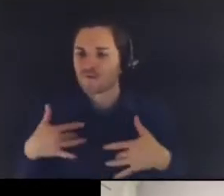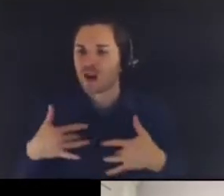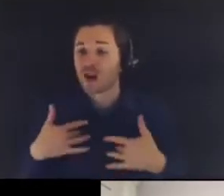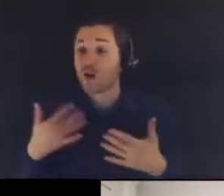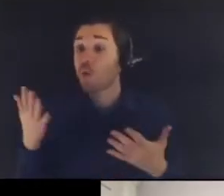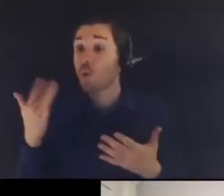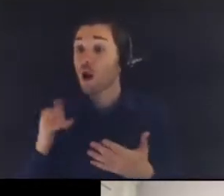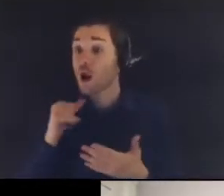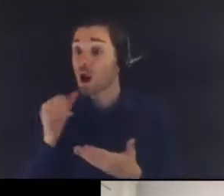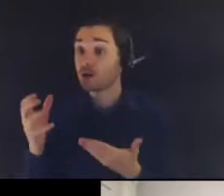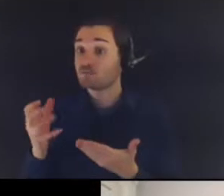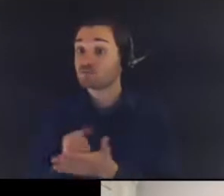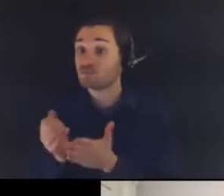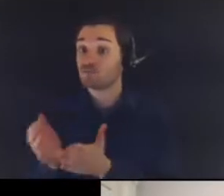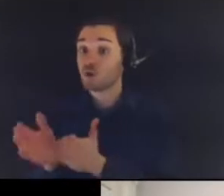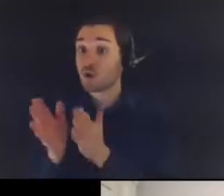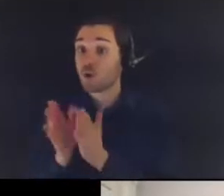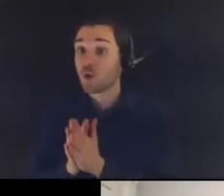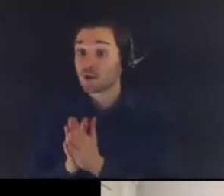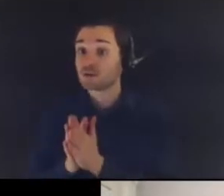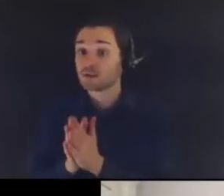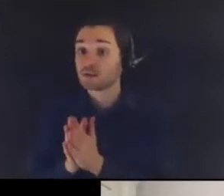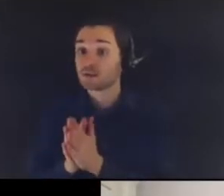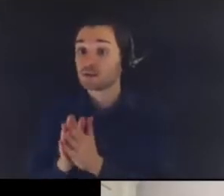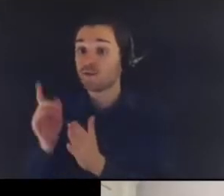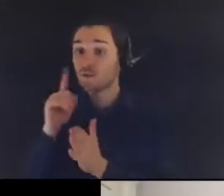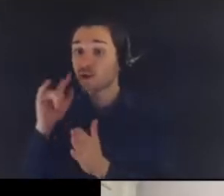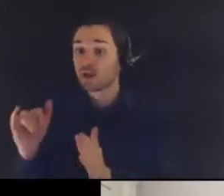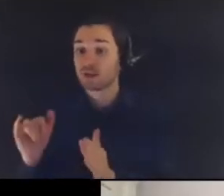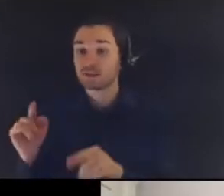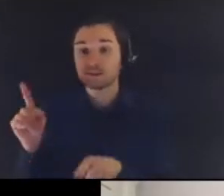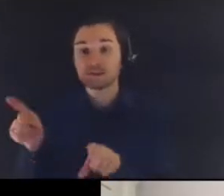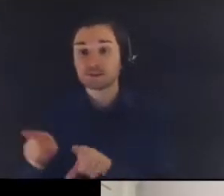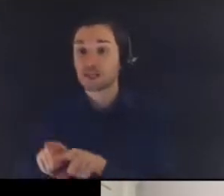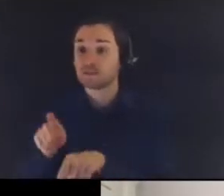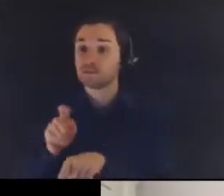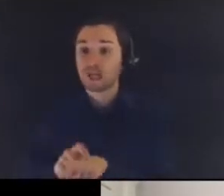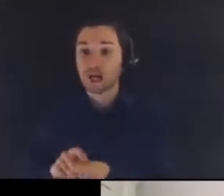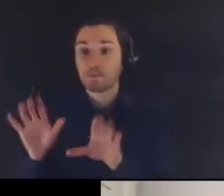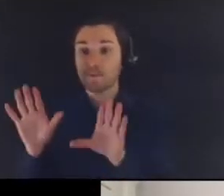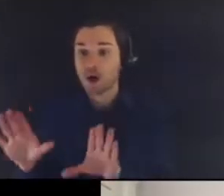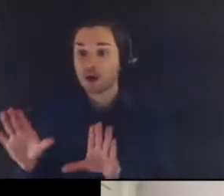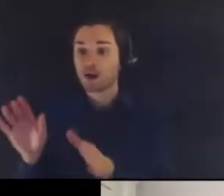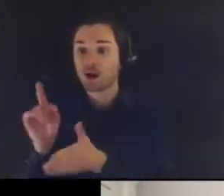an interpreter block so if you want to go see a professor during that time you have